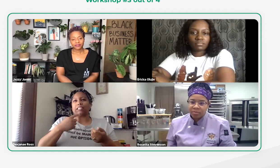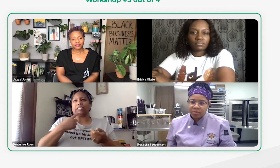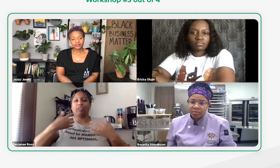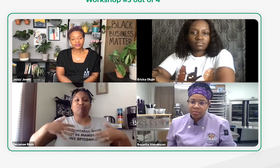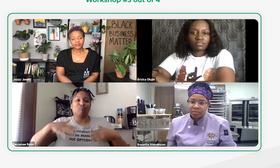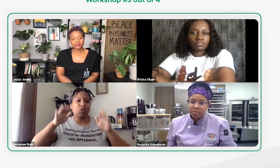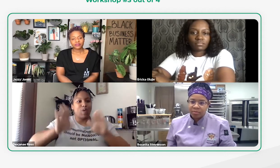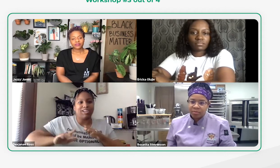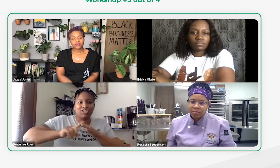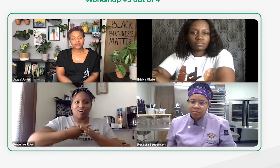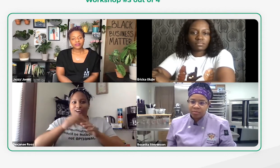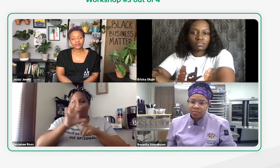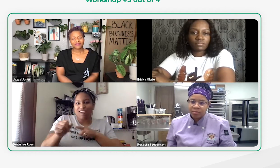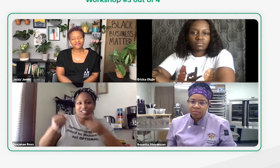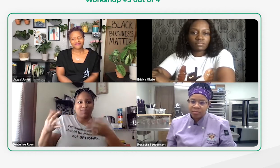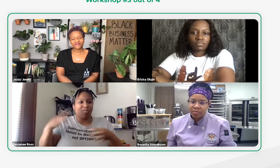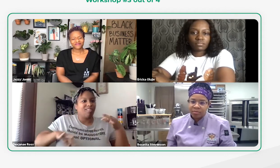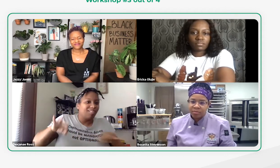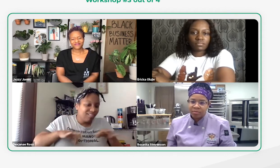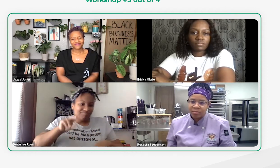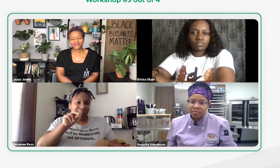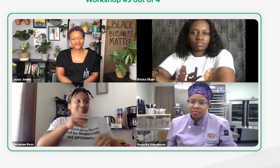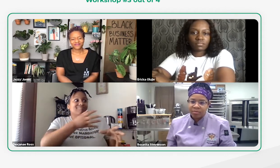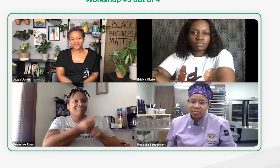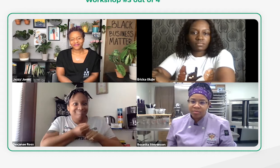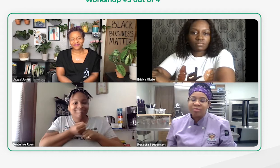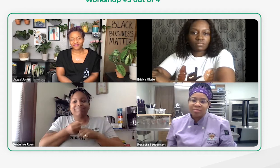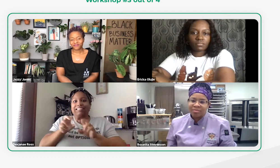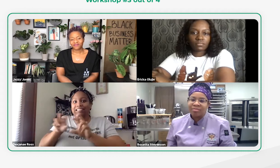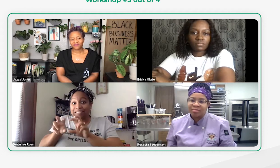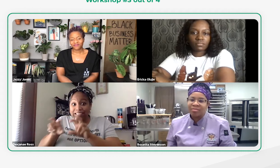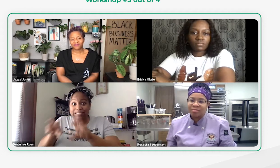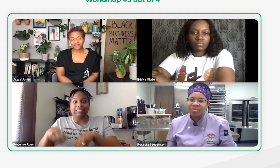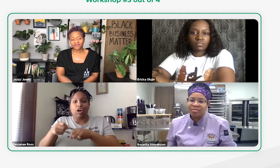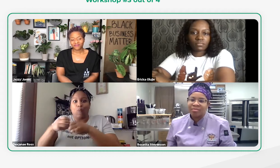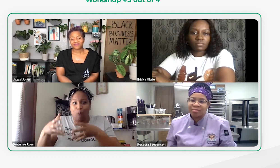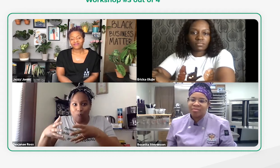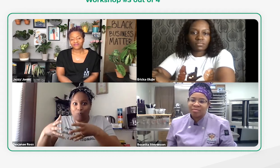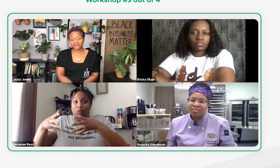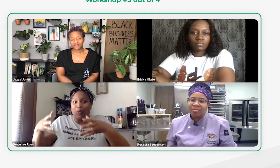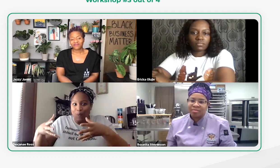the beginning wouldn't say I got off to a great start. It wasn't very profitable. The money I got